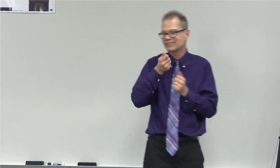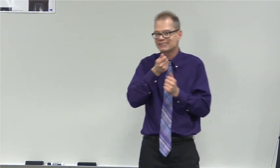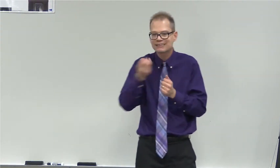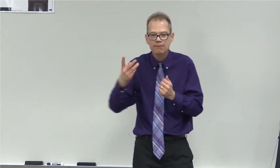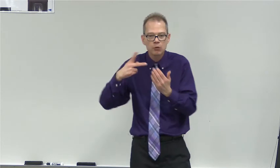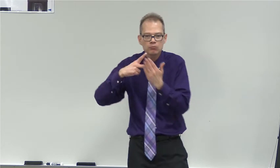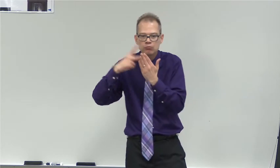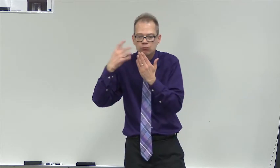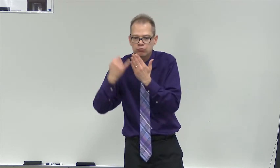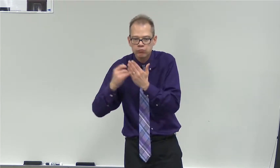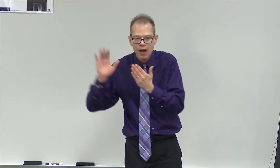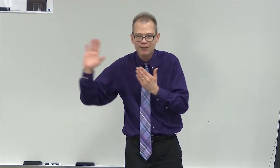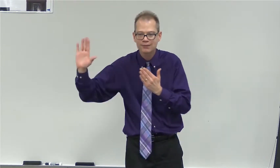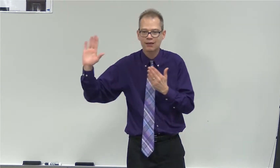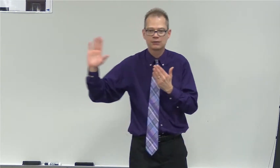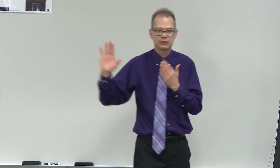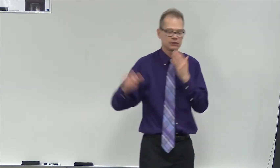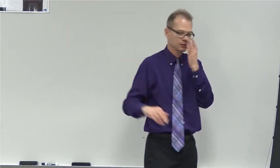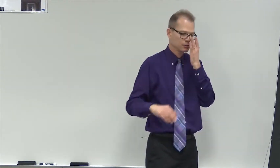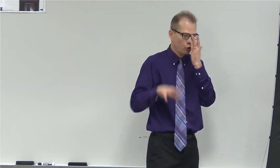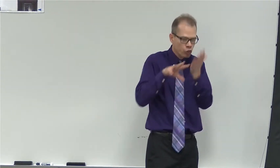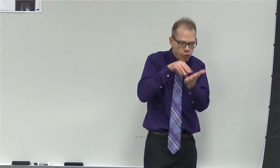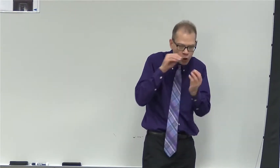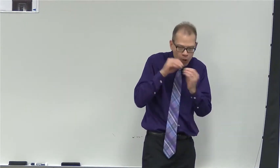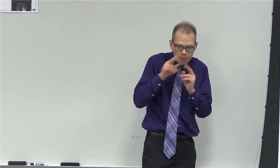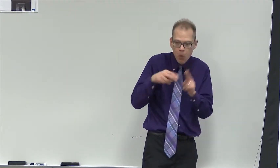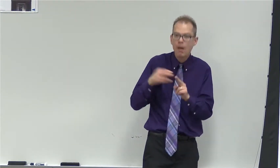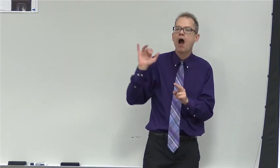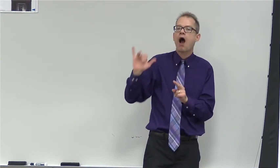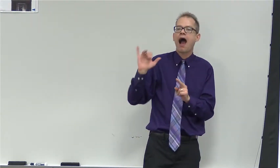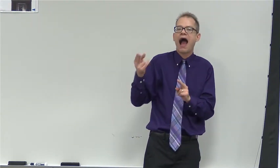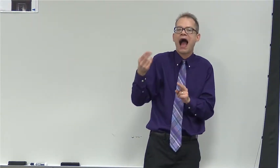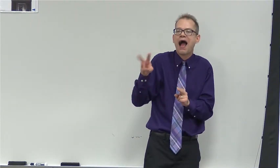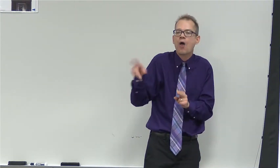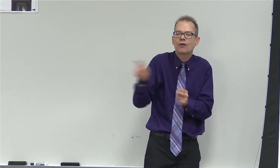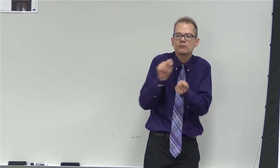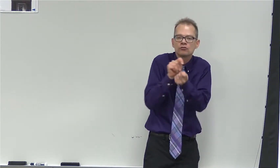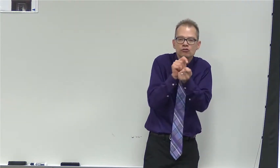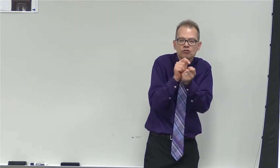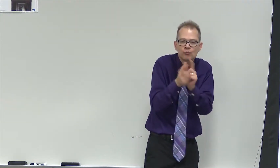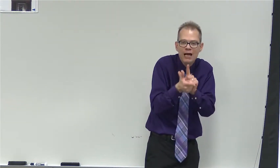and I worked on several projects there.